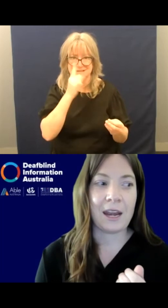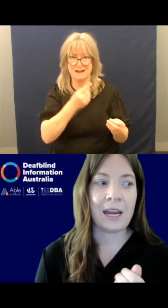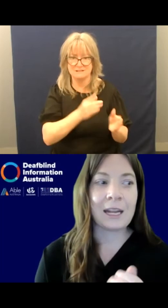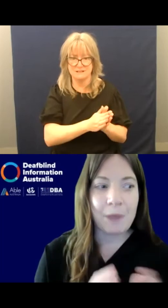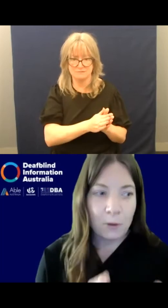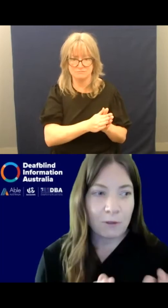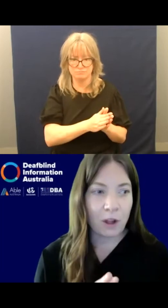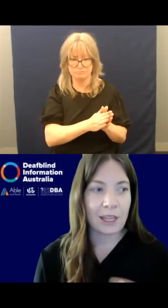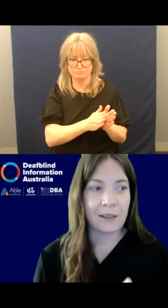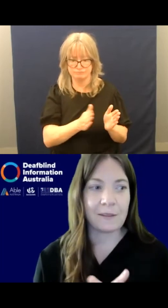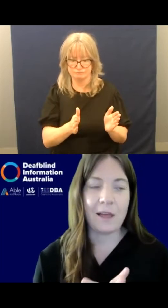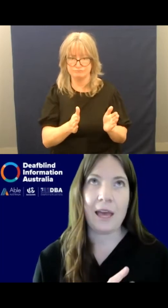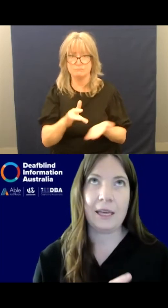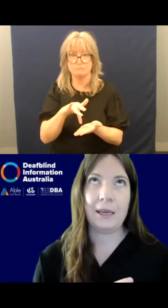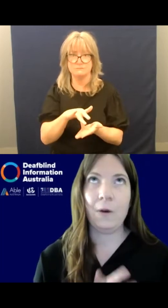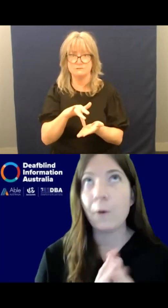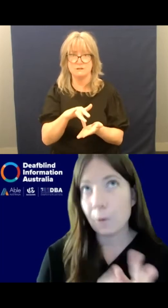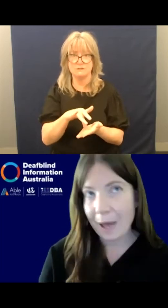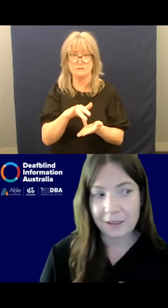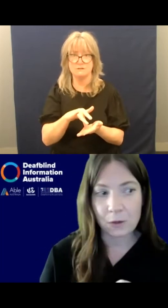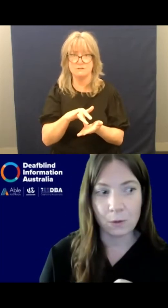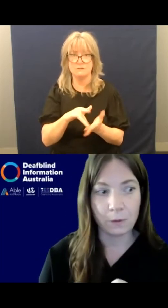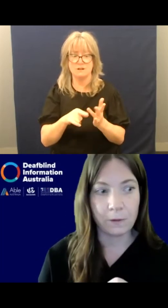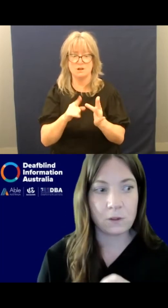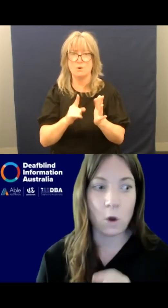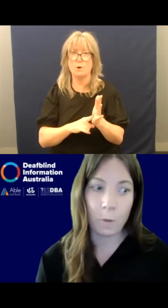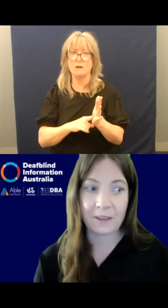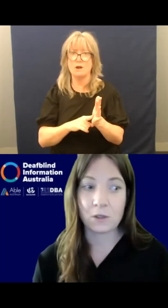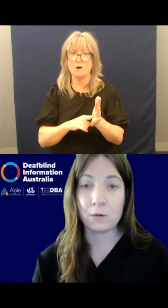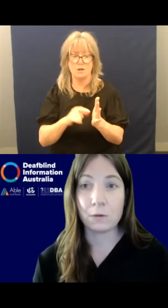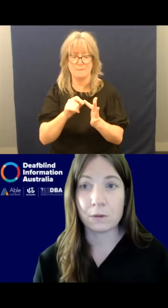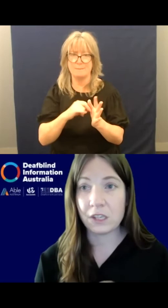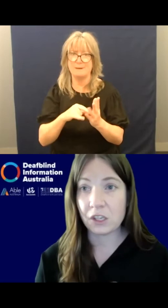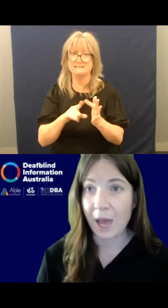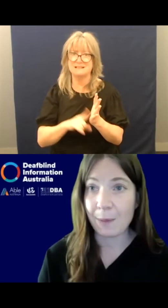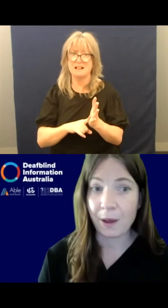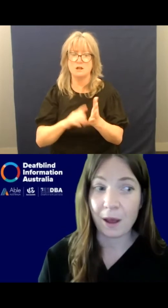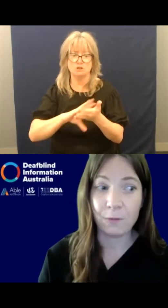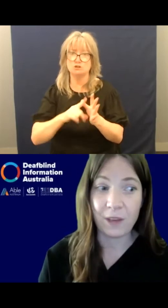in the middle you’ve got things like oil pastels, tissue paper, feathers,